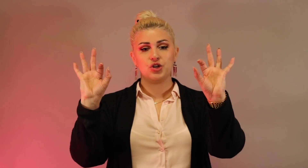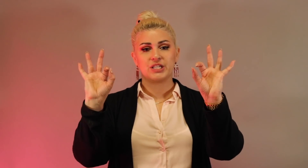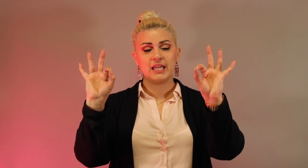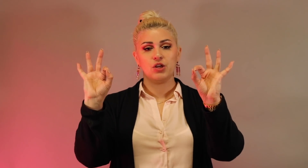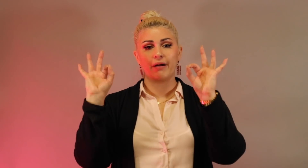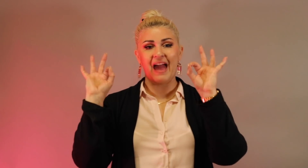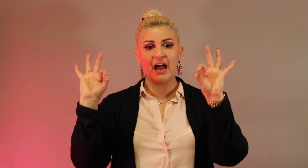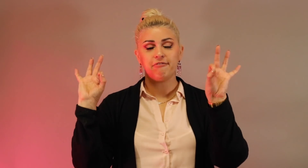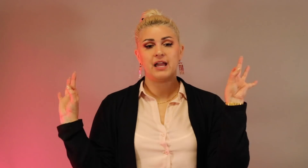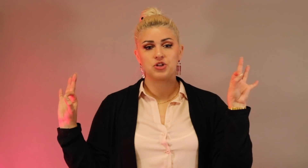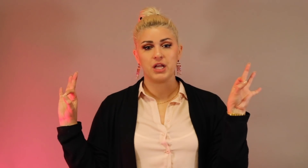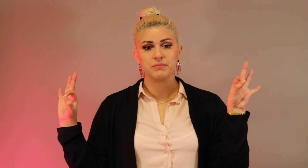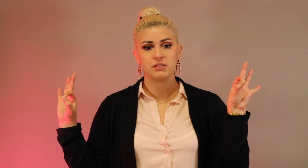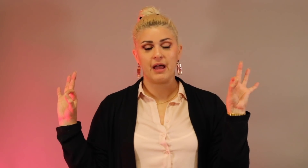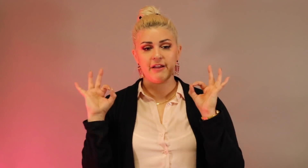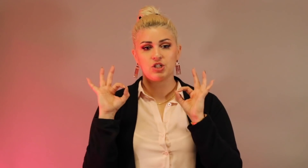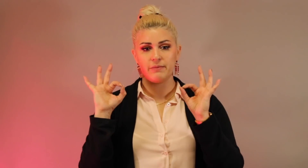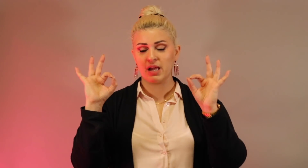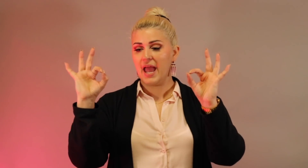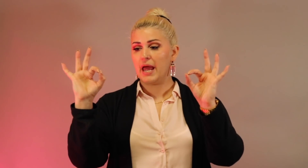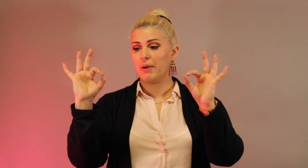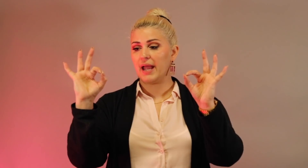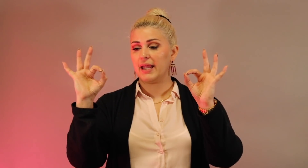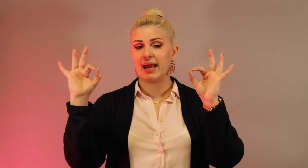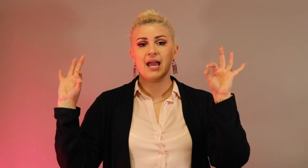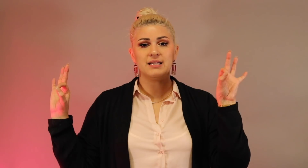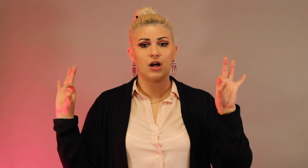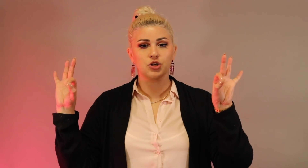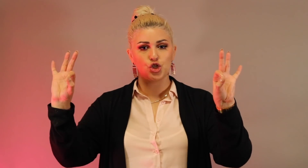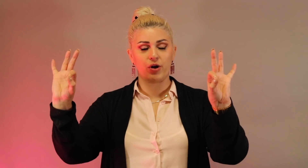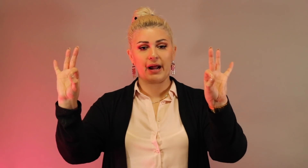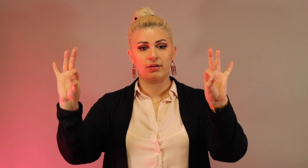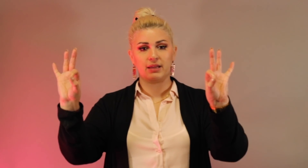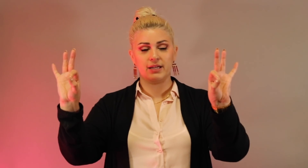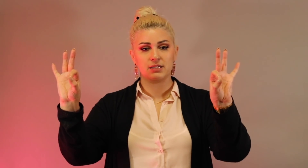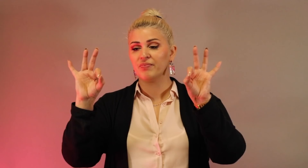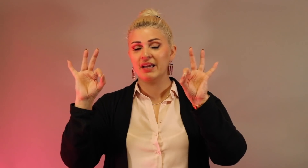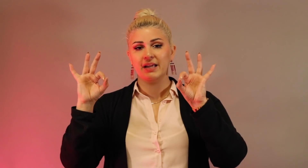So you're taking your F hand shapes, F hand shapes, and my hands aren't straight out like this,